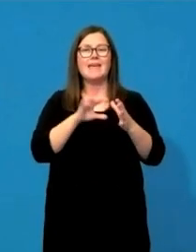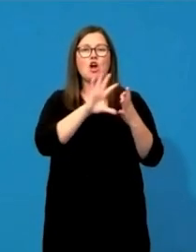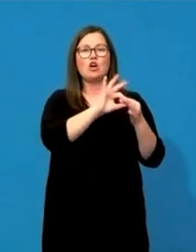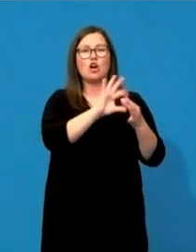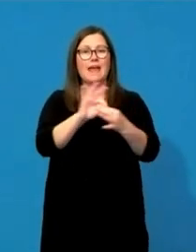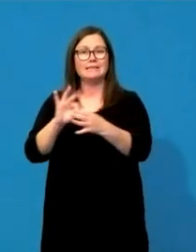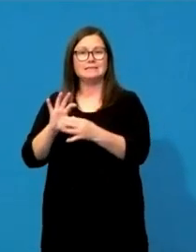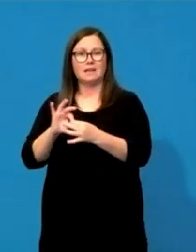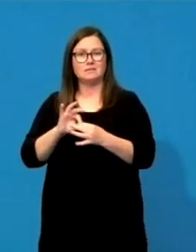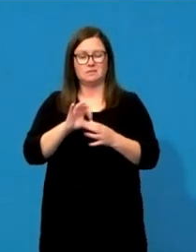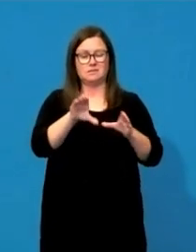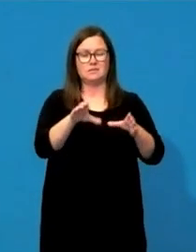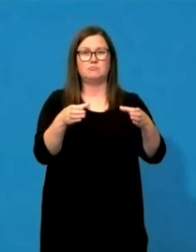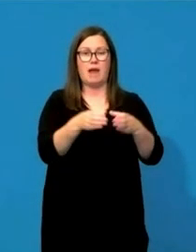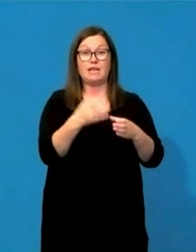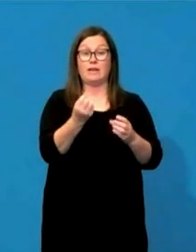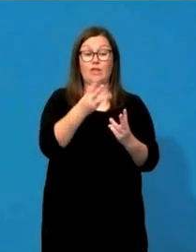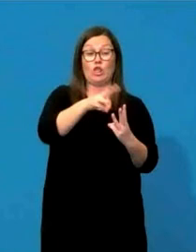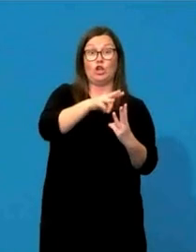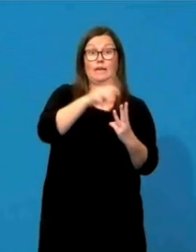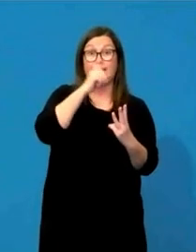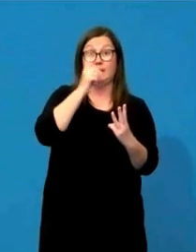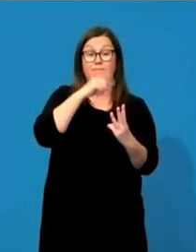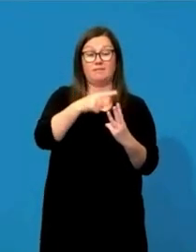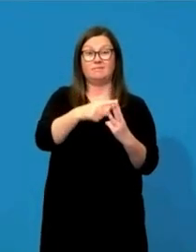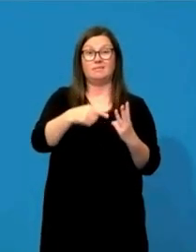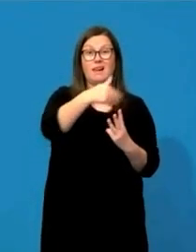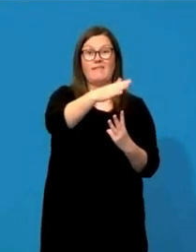this, there were three people and they all left over the time that we did it.